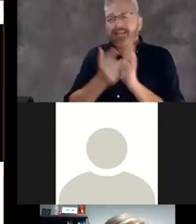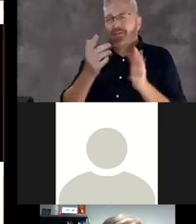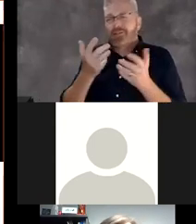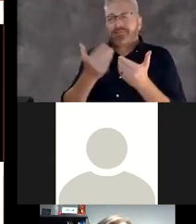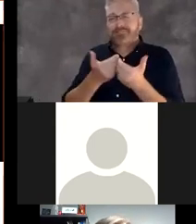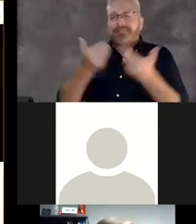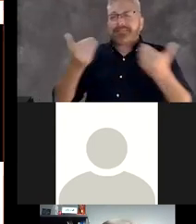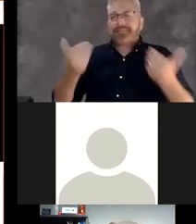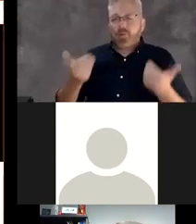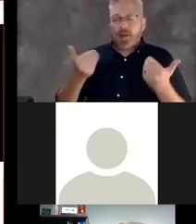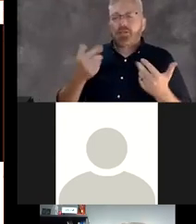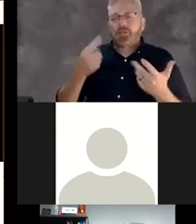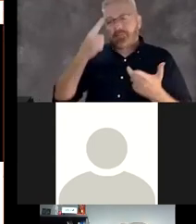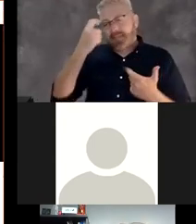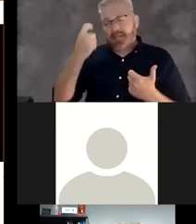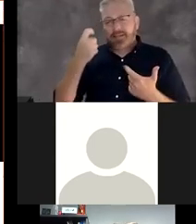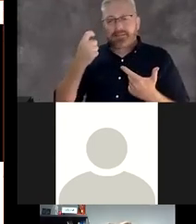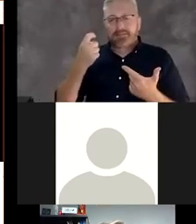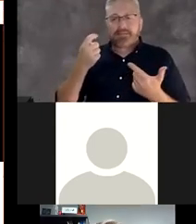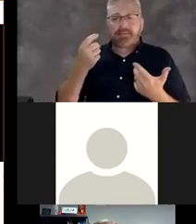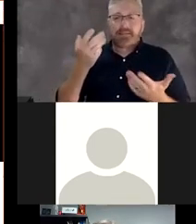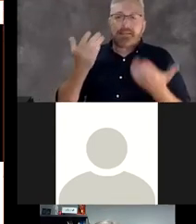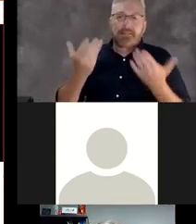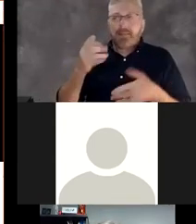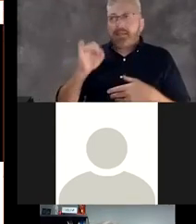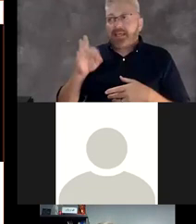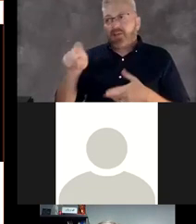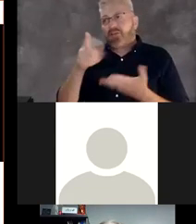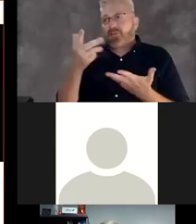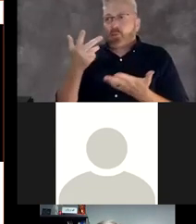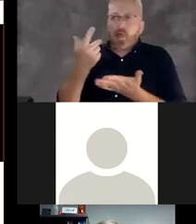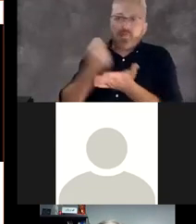MAY BE SOME OTHER THING LIKE A THERAPIST, ACTING AS A THERAPIST